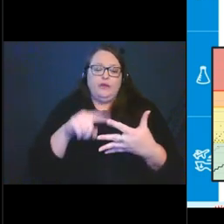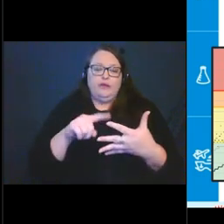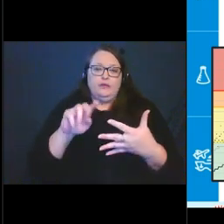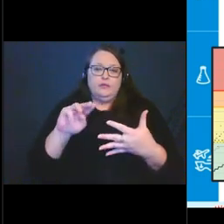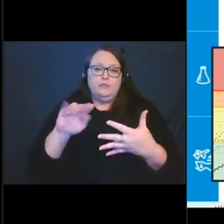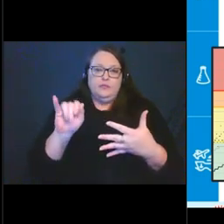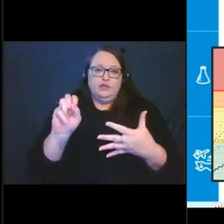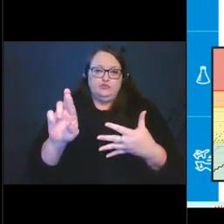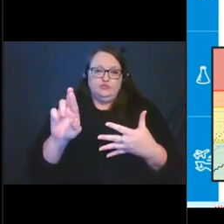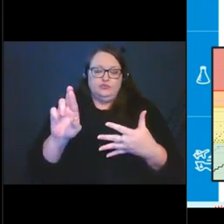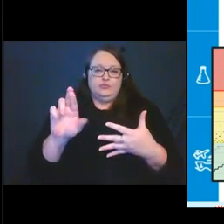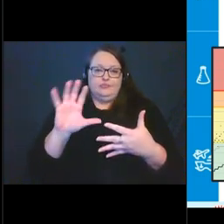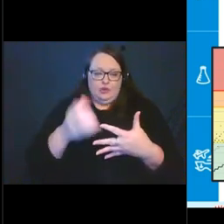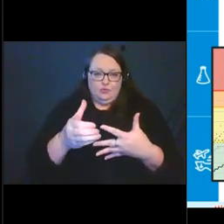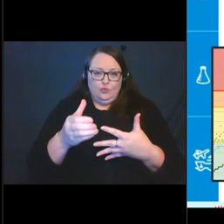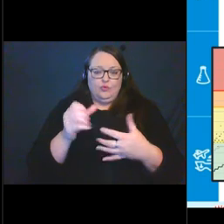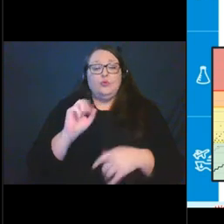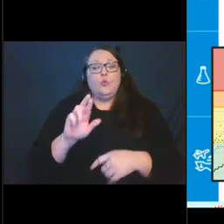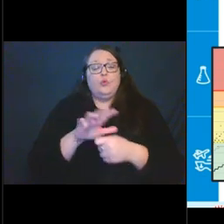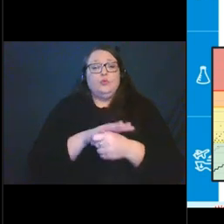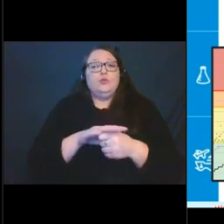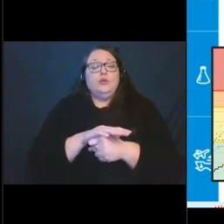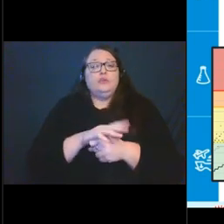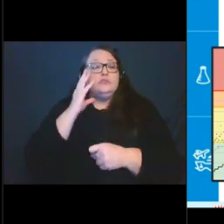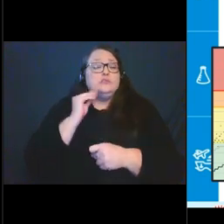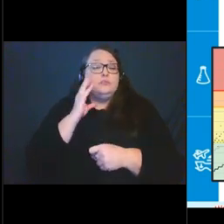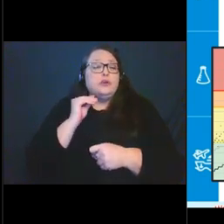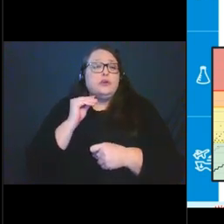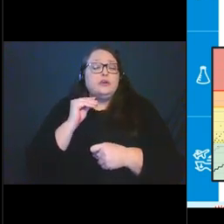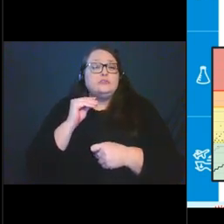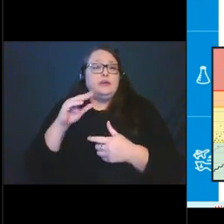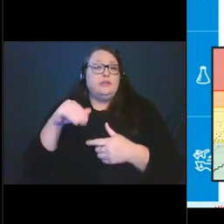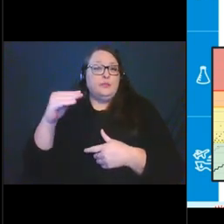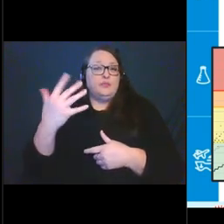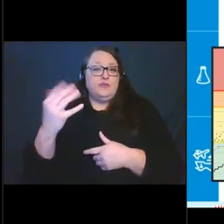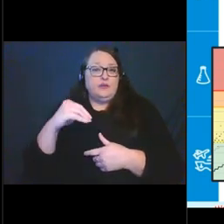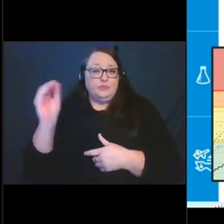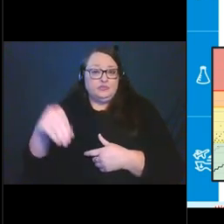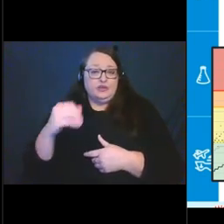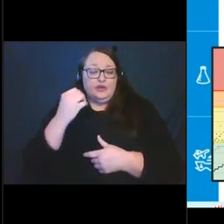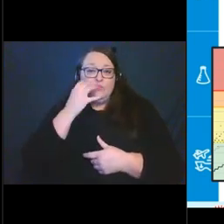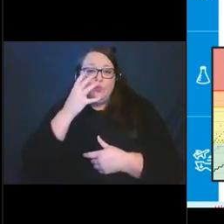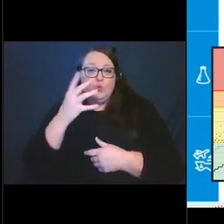the location is experiencing the upper 5% of warmest days and nights over a 48 hour or longer